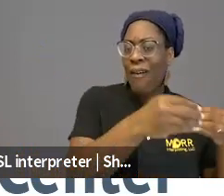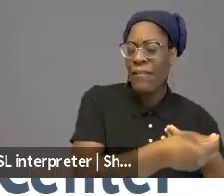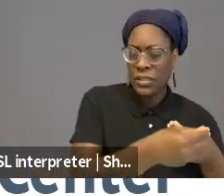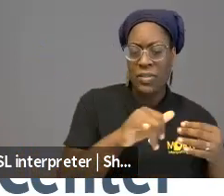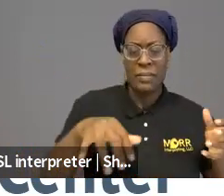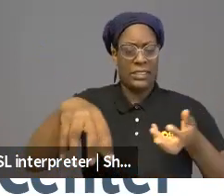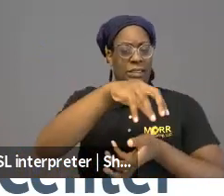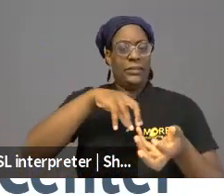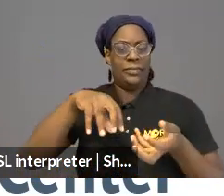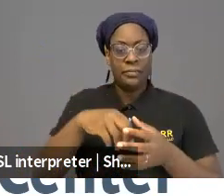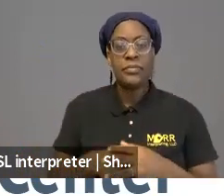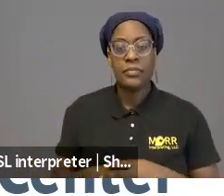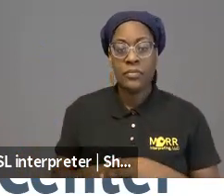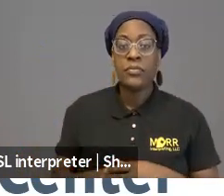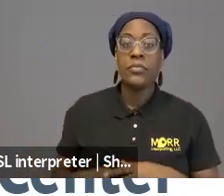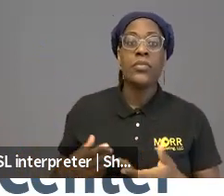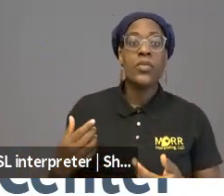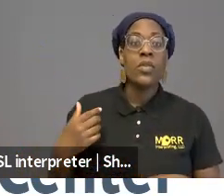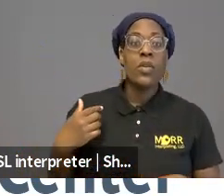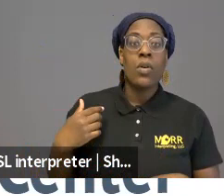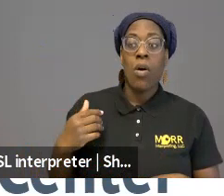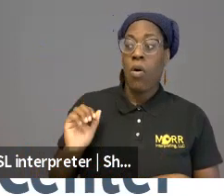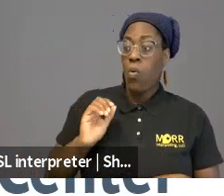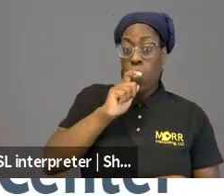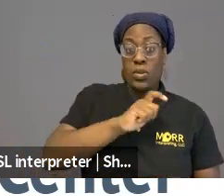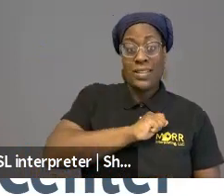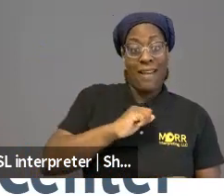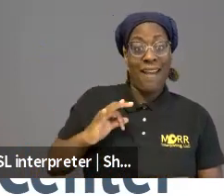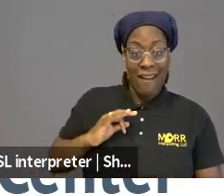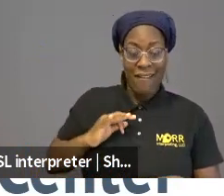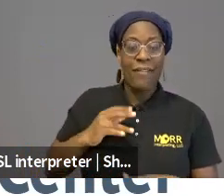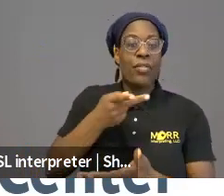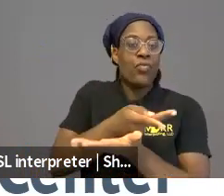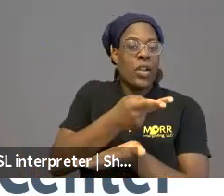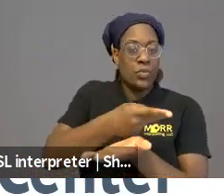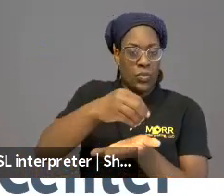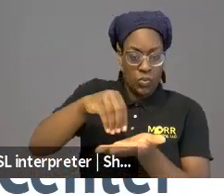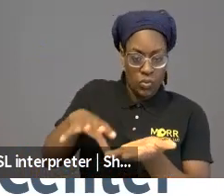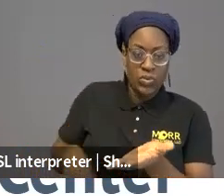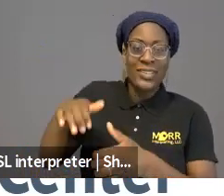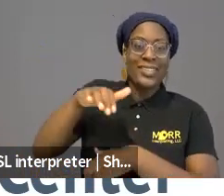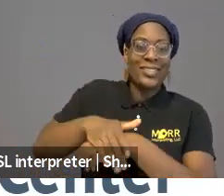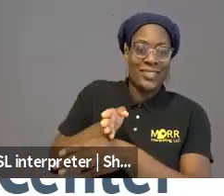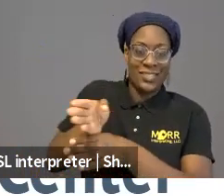in English only. We serve both undergraduate and graduate students from across the disciplines,